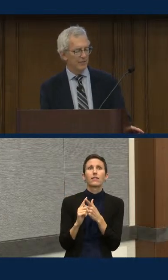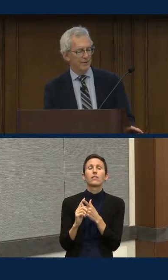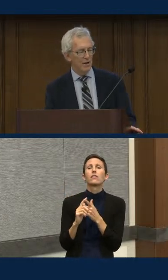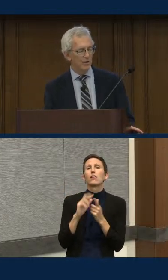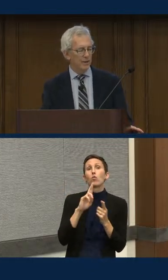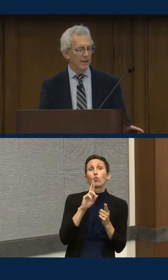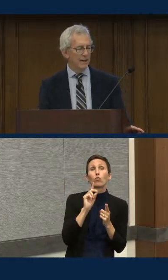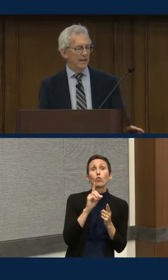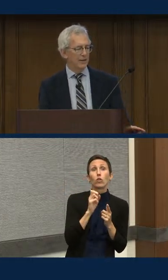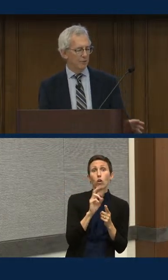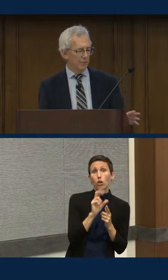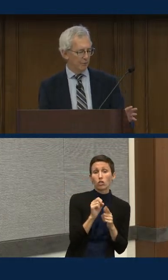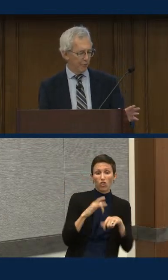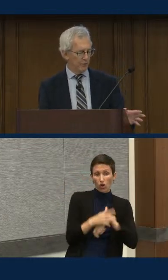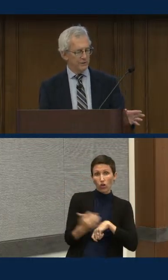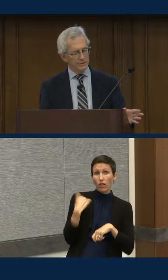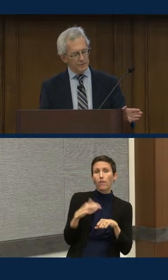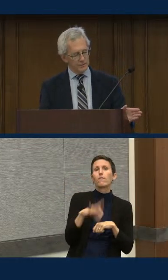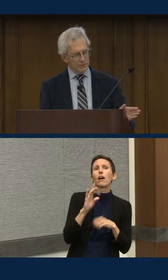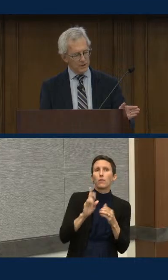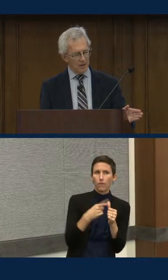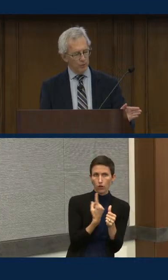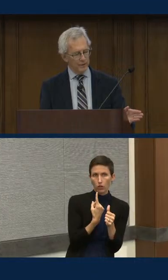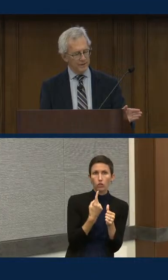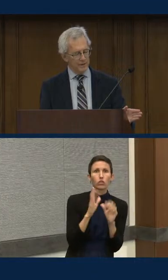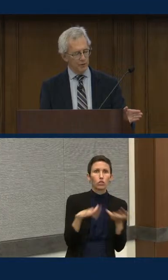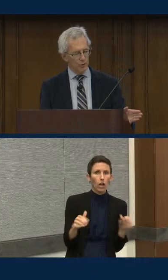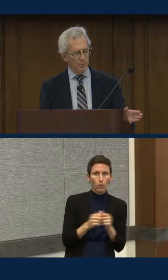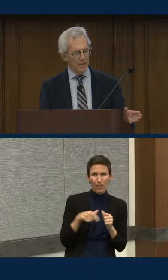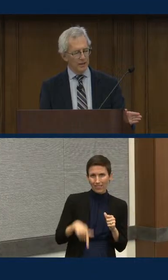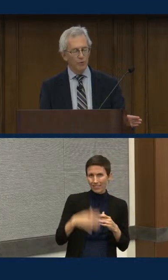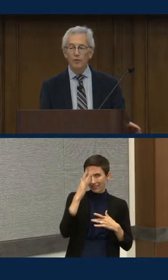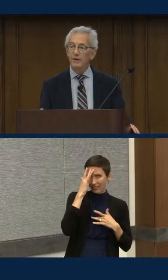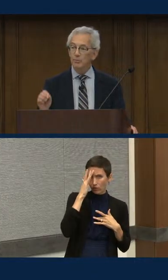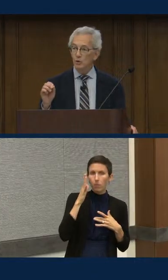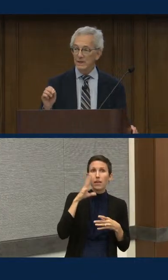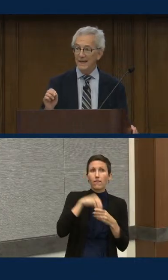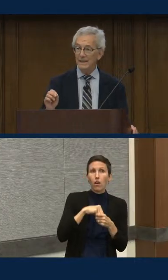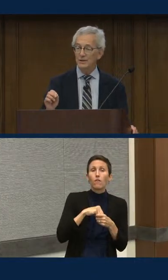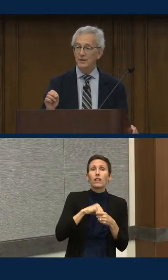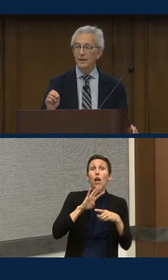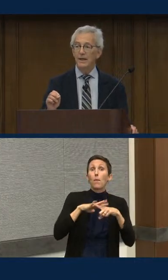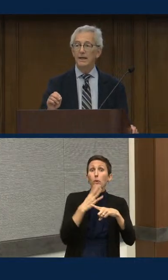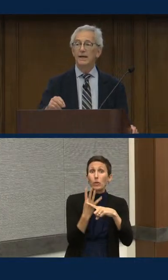that earlier found the first child with this syndrome